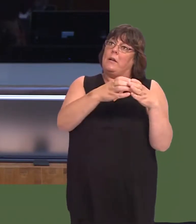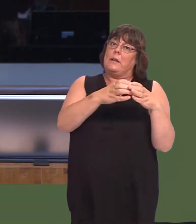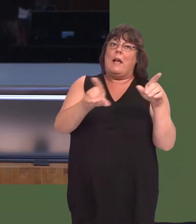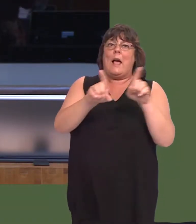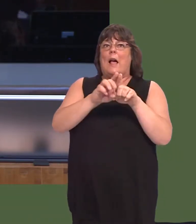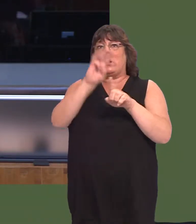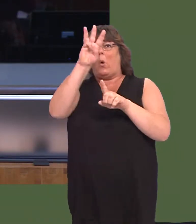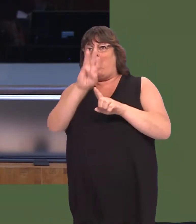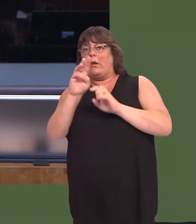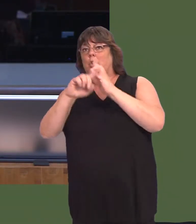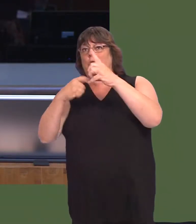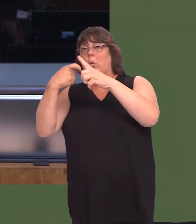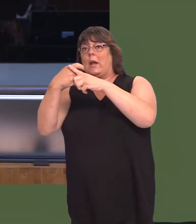the Welsh and the UK branches.